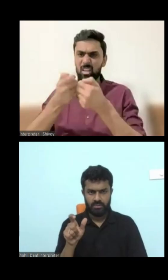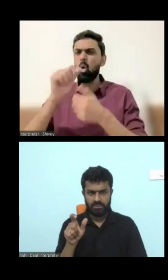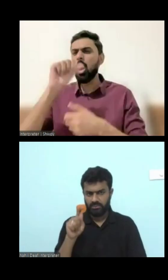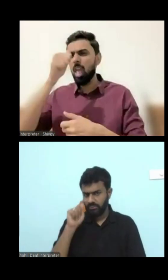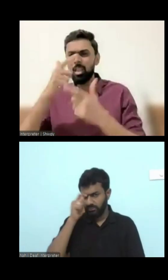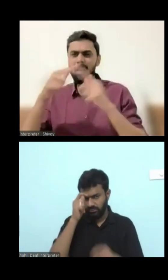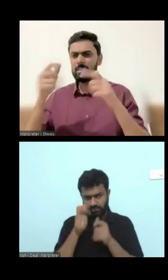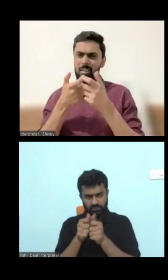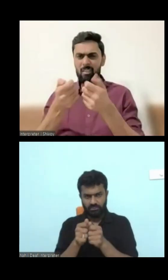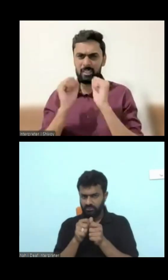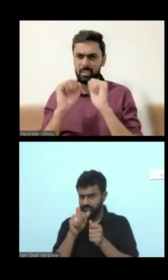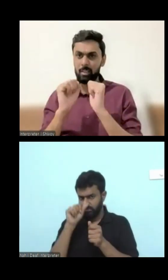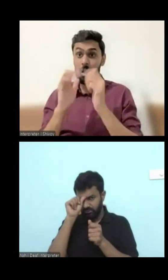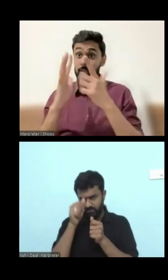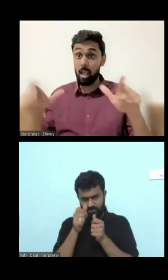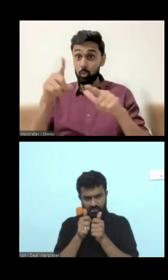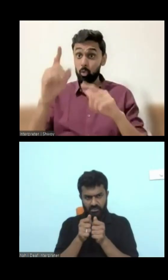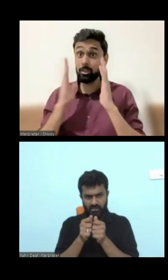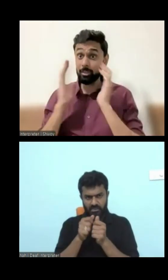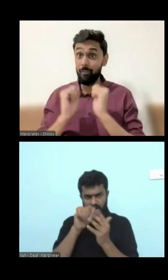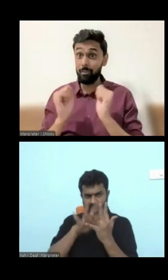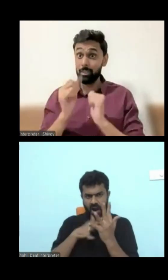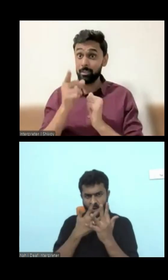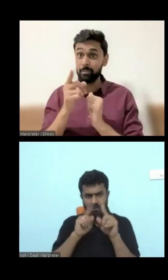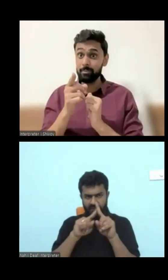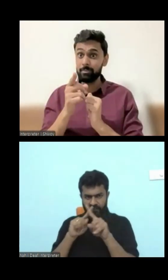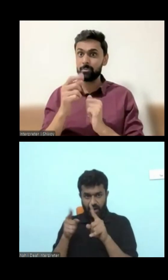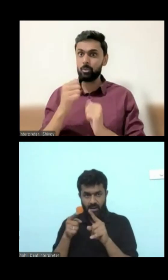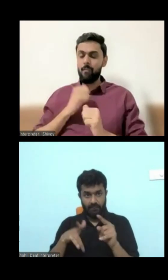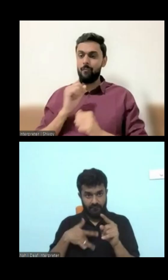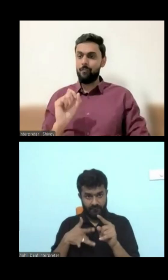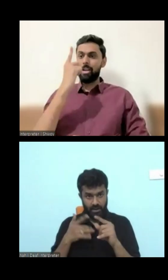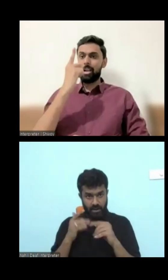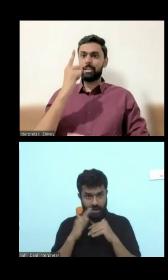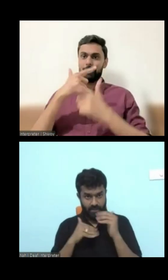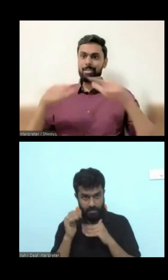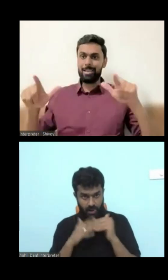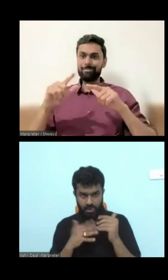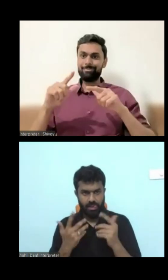But again, sign language is something which is primary to your hearing. So, you can easily switch to dark mode.